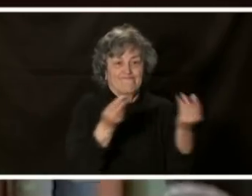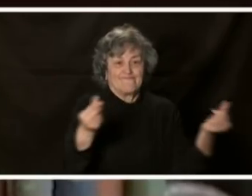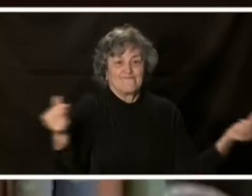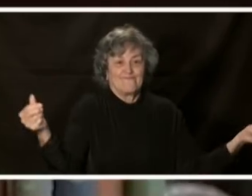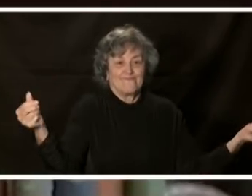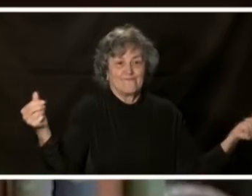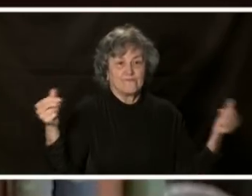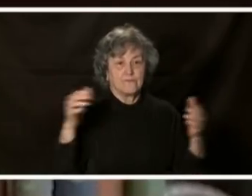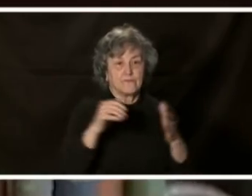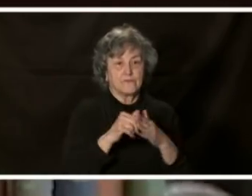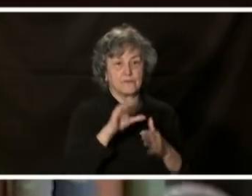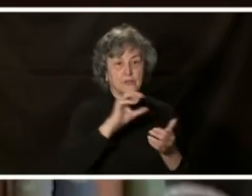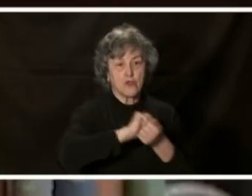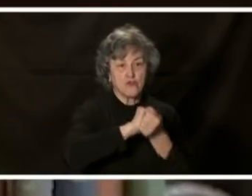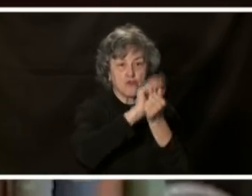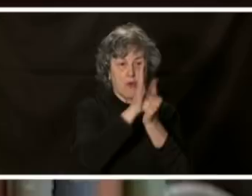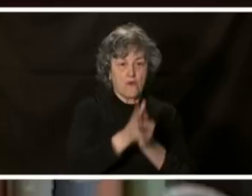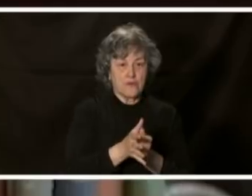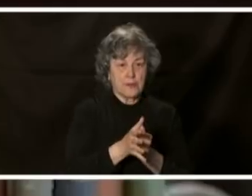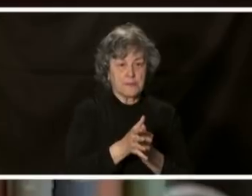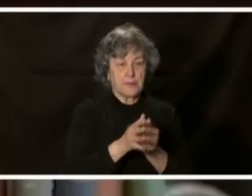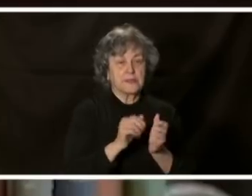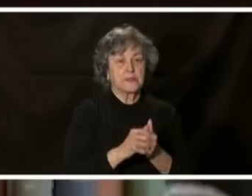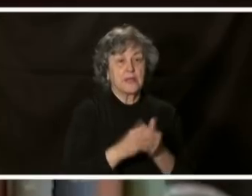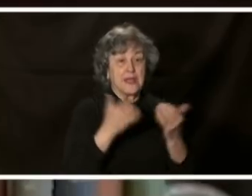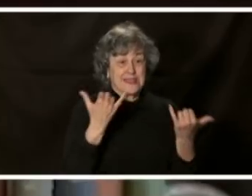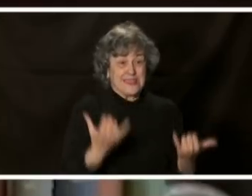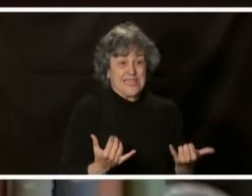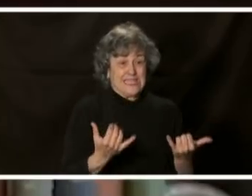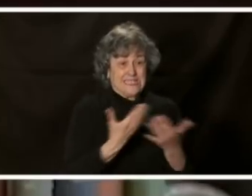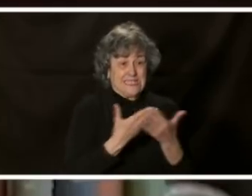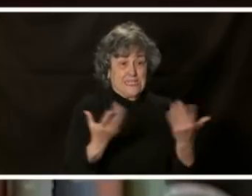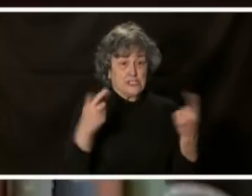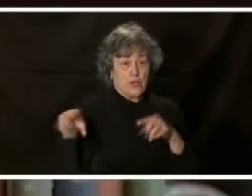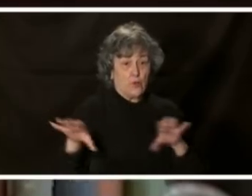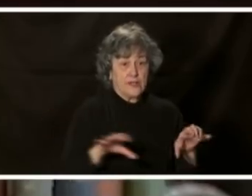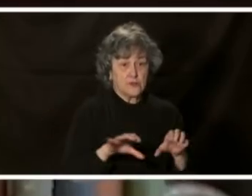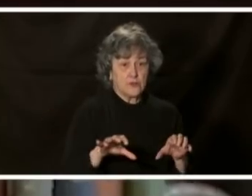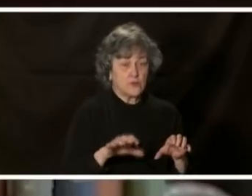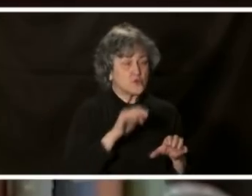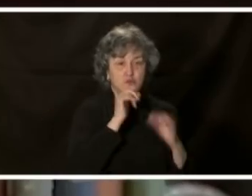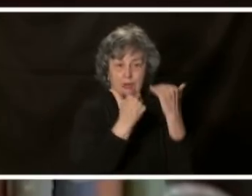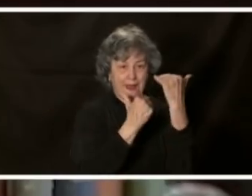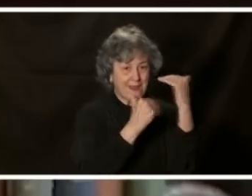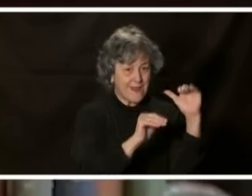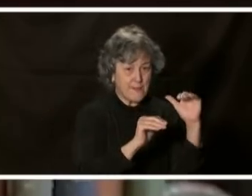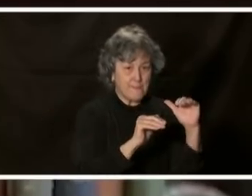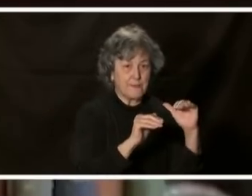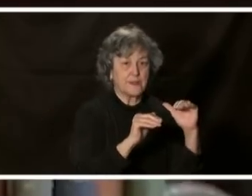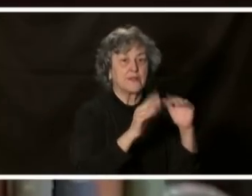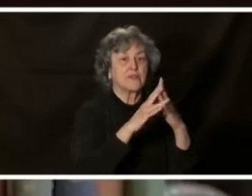THESE MEASURES, BY NO MEANS, LIMIT THE MEASURE OF OUR JOY